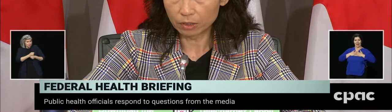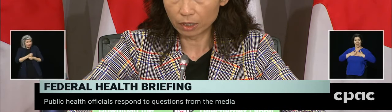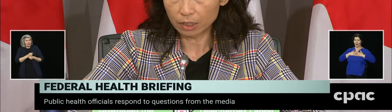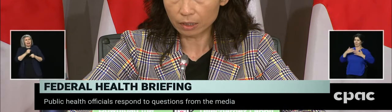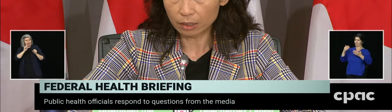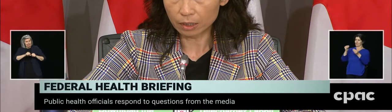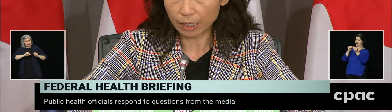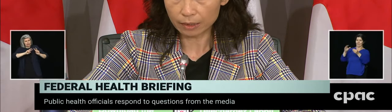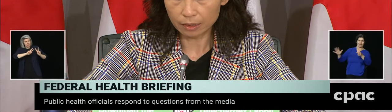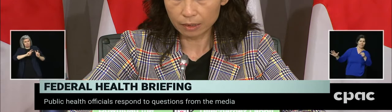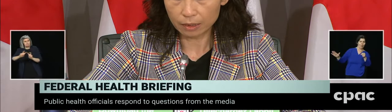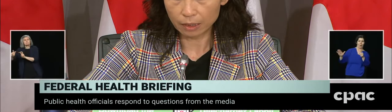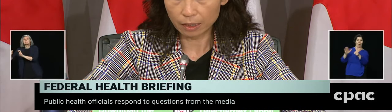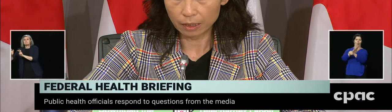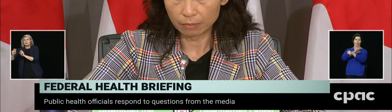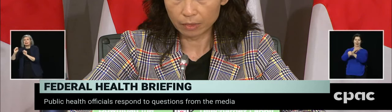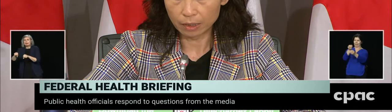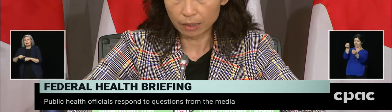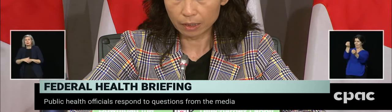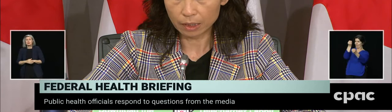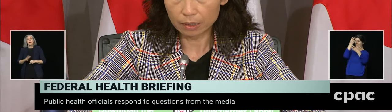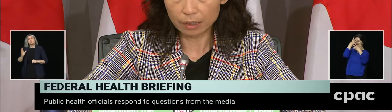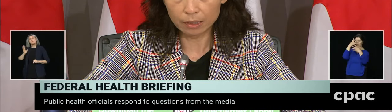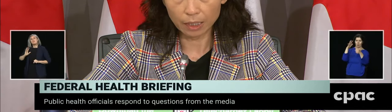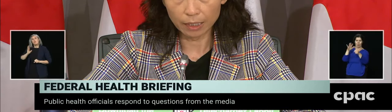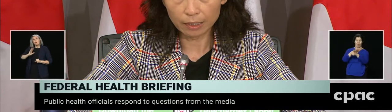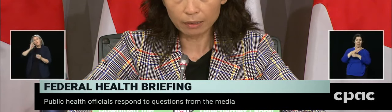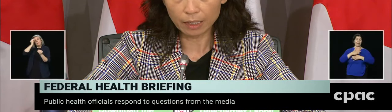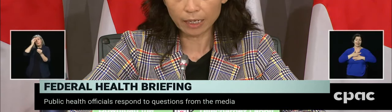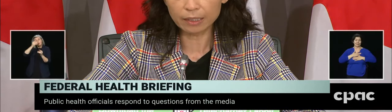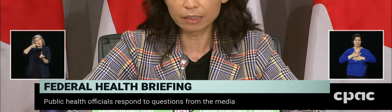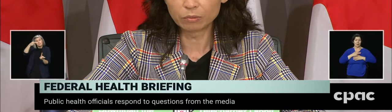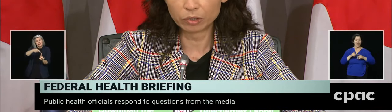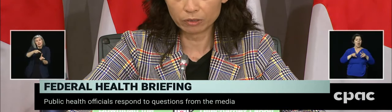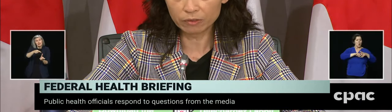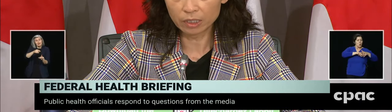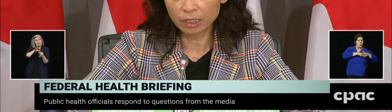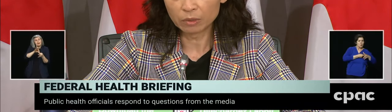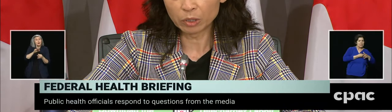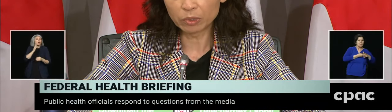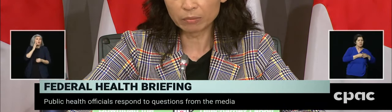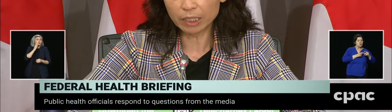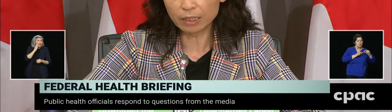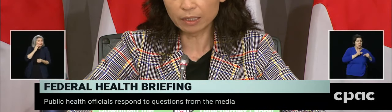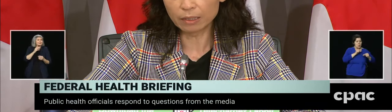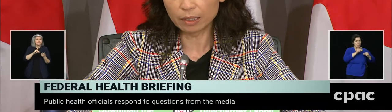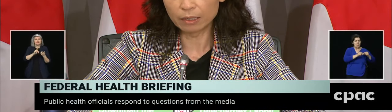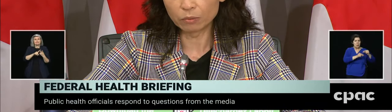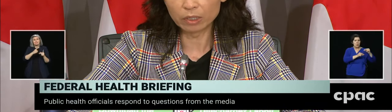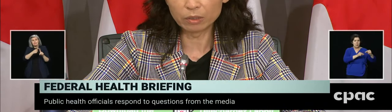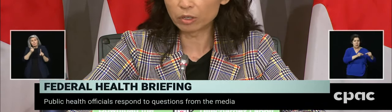SO I THINK, AT THE BEGINNING, THE RACE AND ETHNICITY DATA WAS